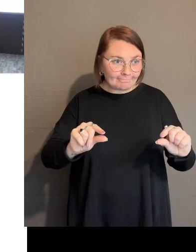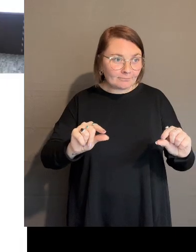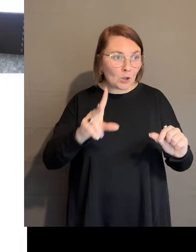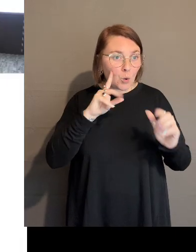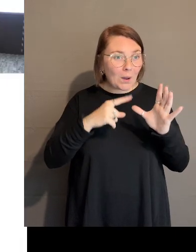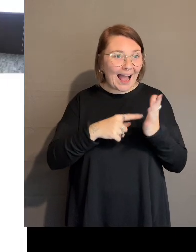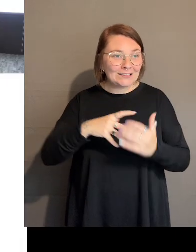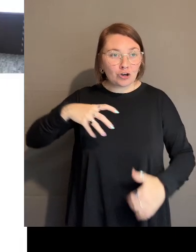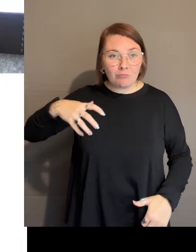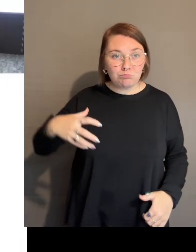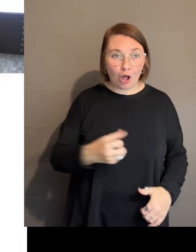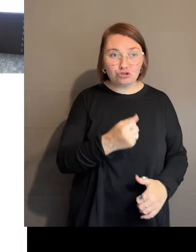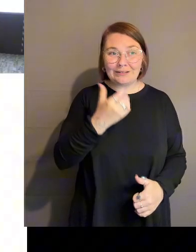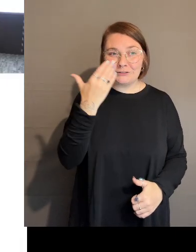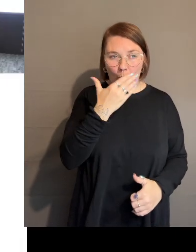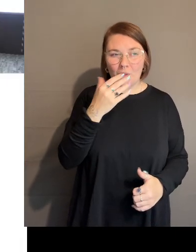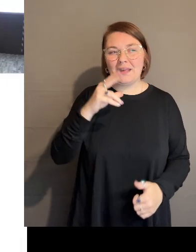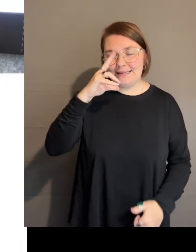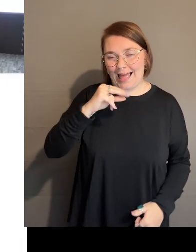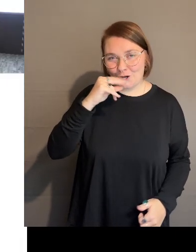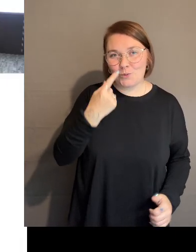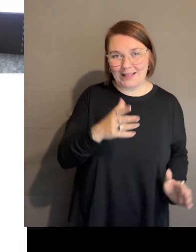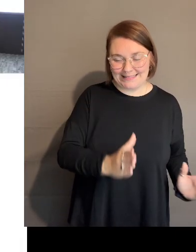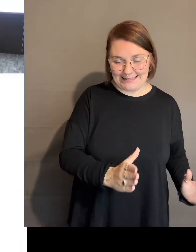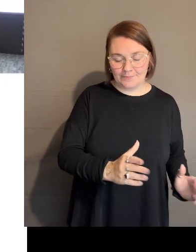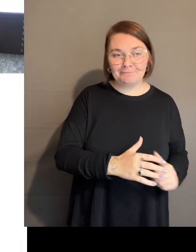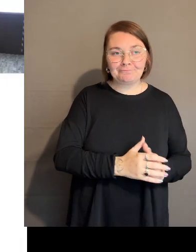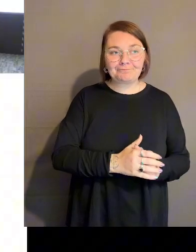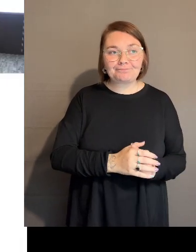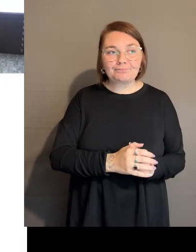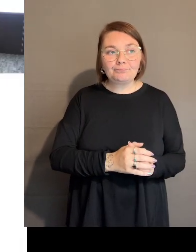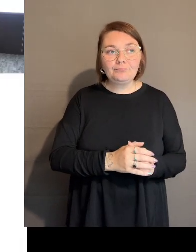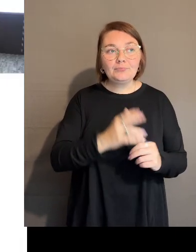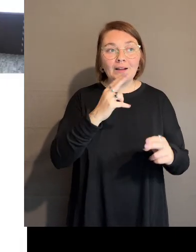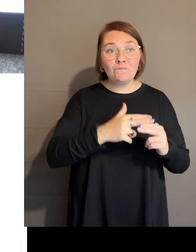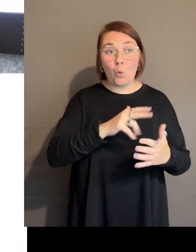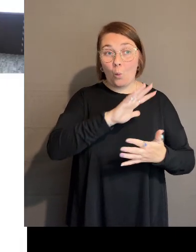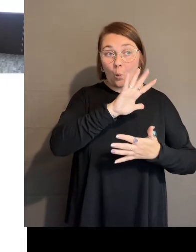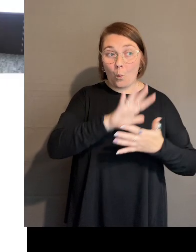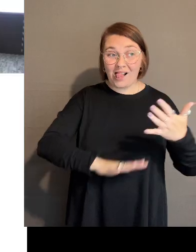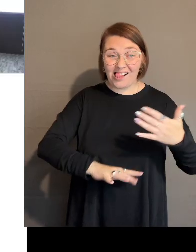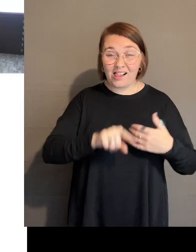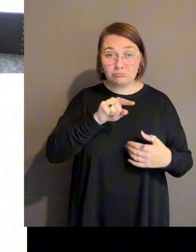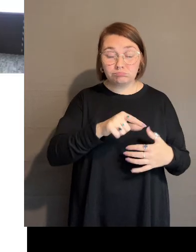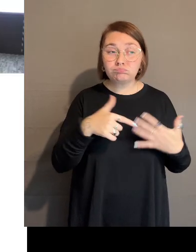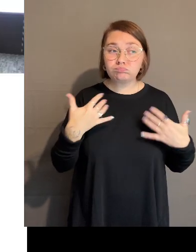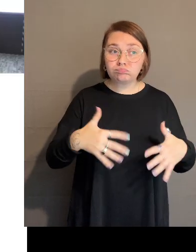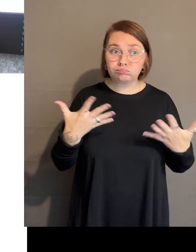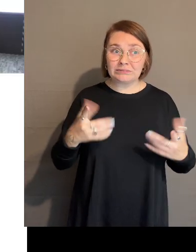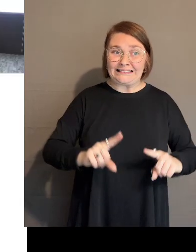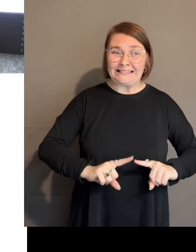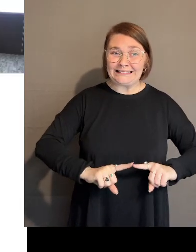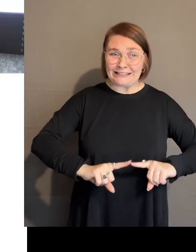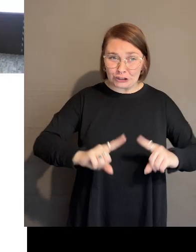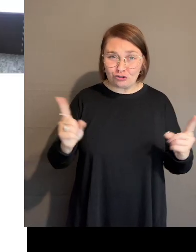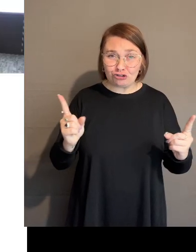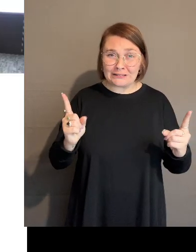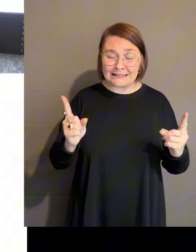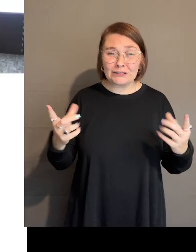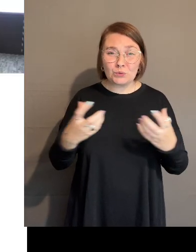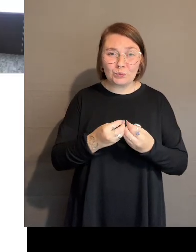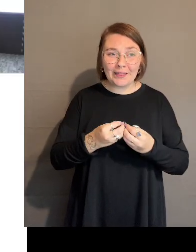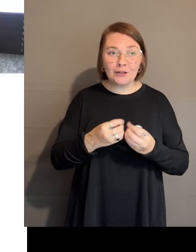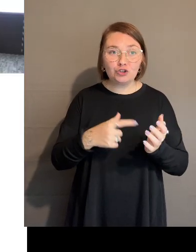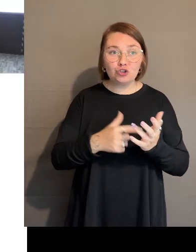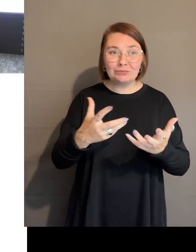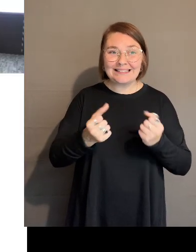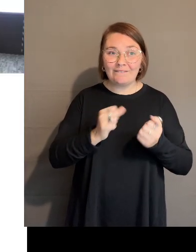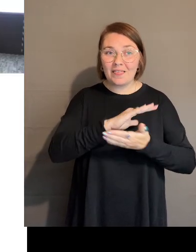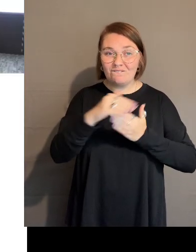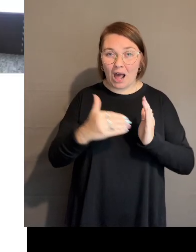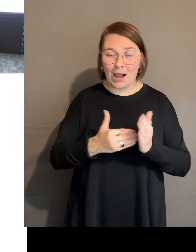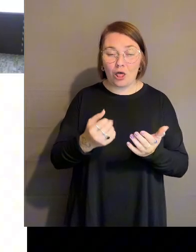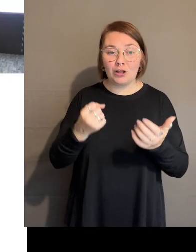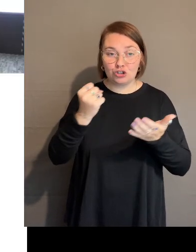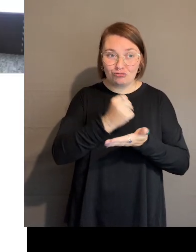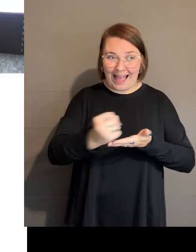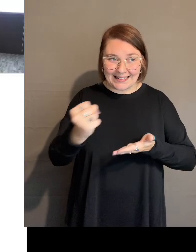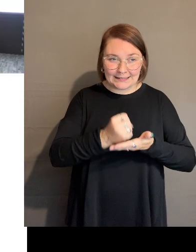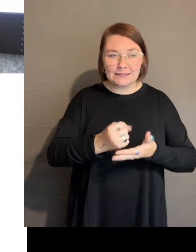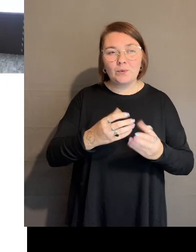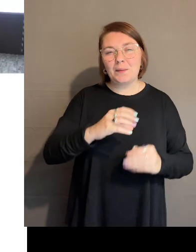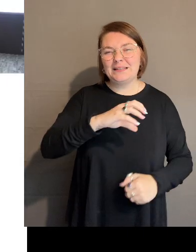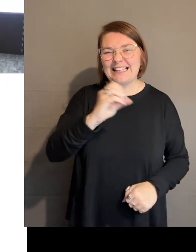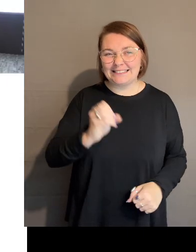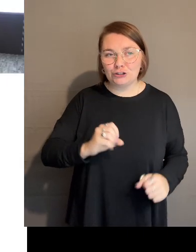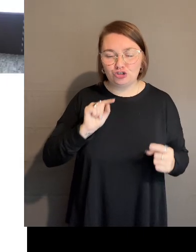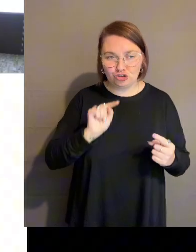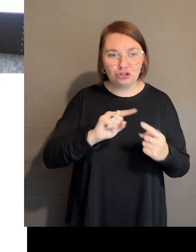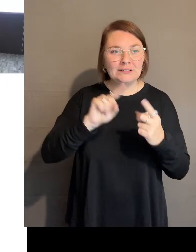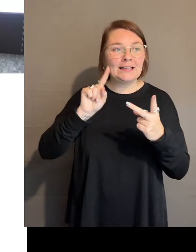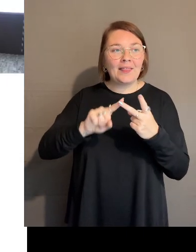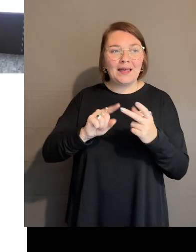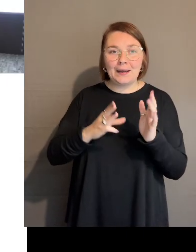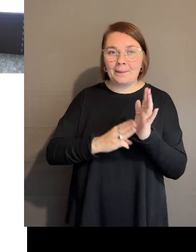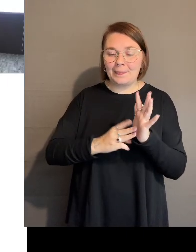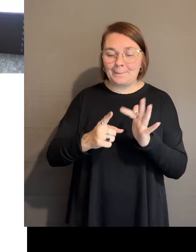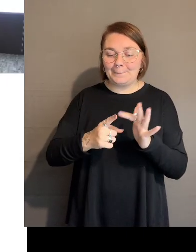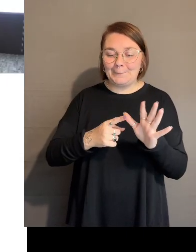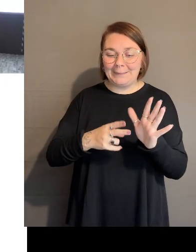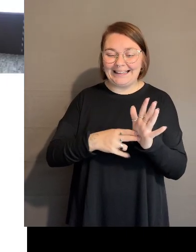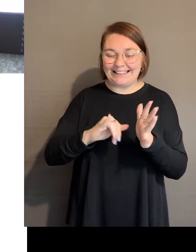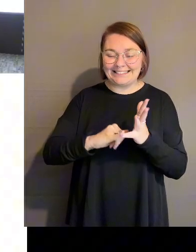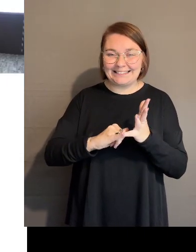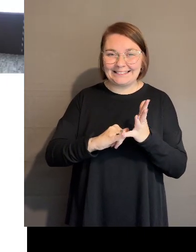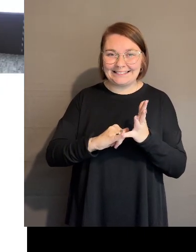Looking at compulsory schools, so the younger ones, there is, for all of these, there's quite a substantial difference when it comes to receiving final grades, that those are percentages, and then we have, the mean scores for the